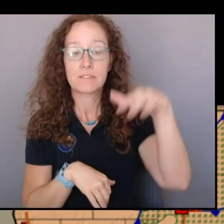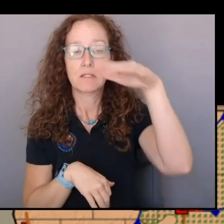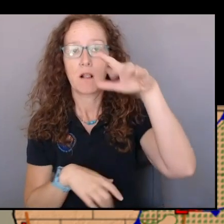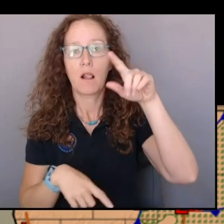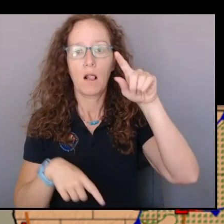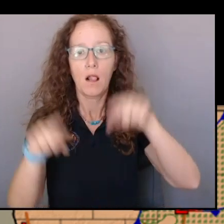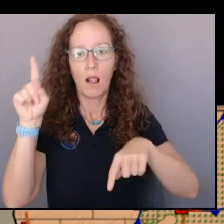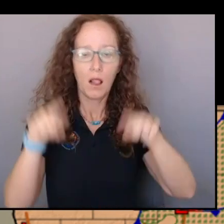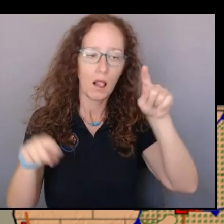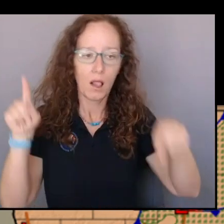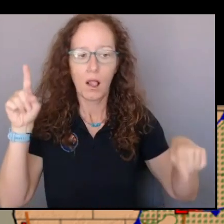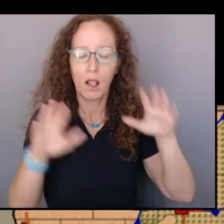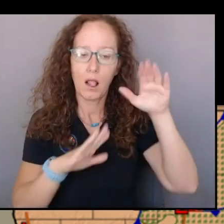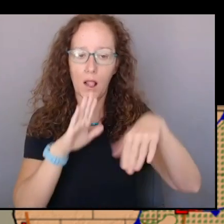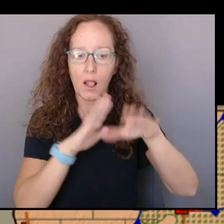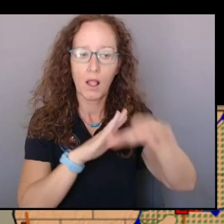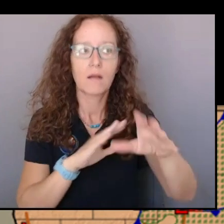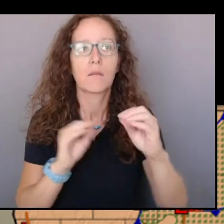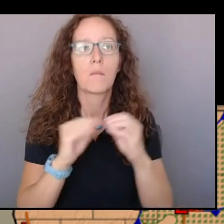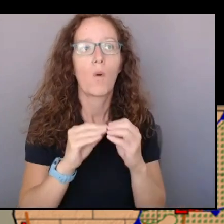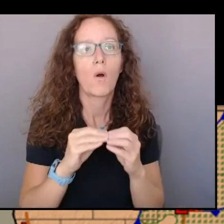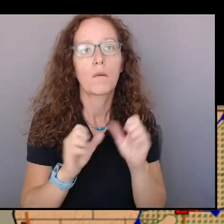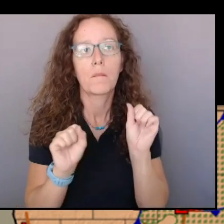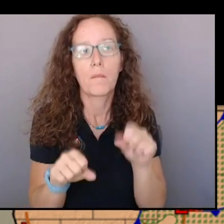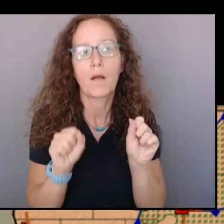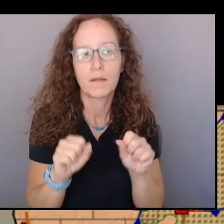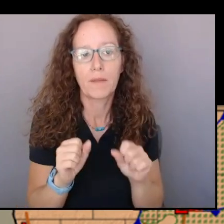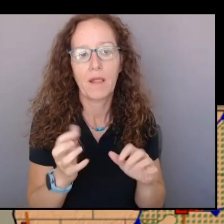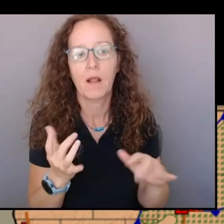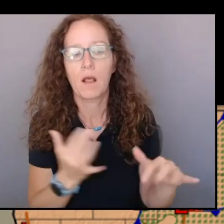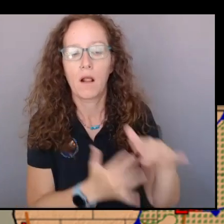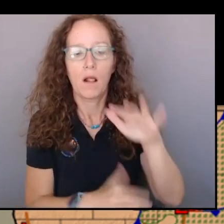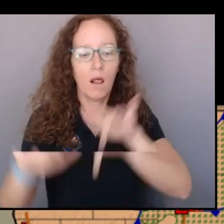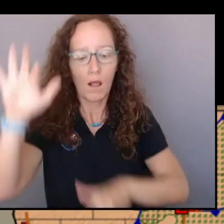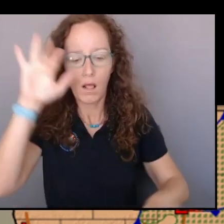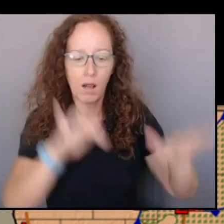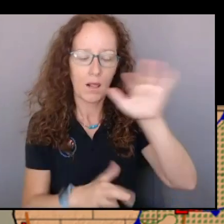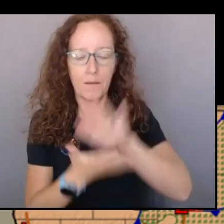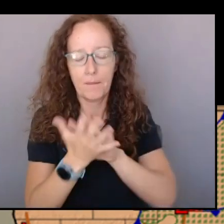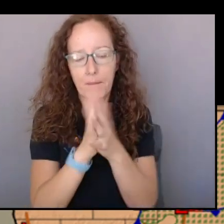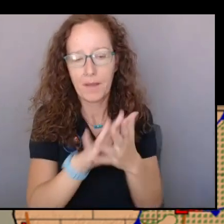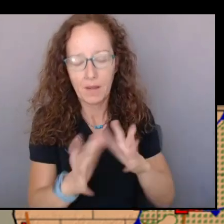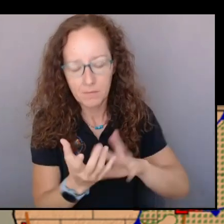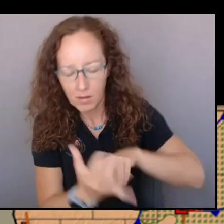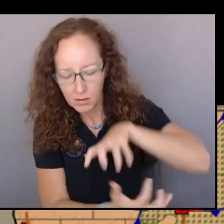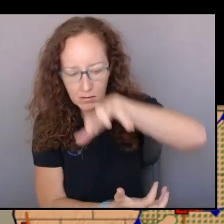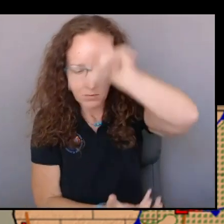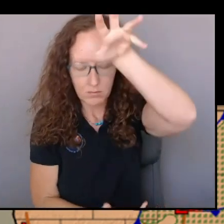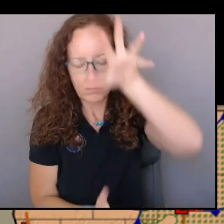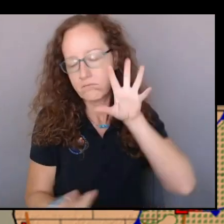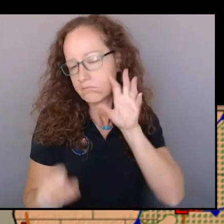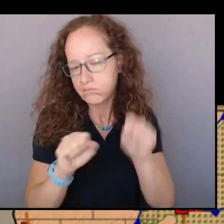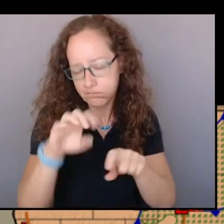activity. And this was actually issued by the Weather Prediction Center, where they believe that the strongest and